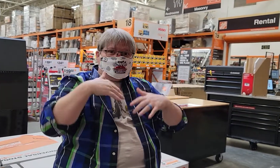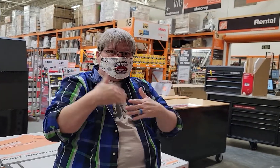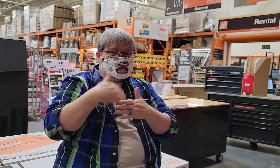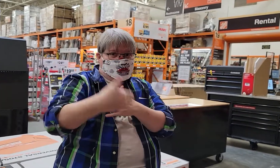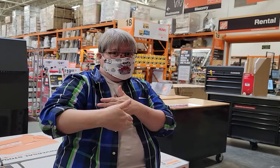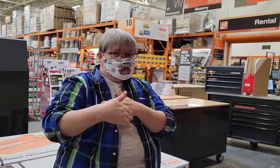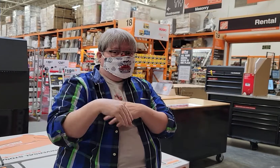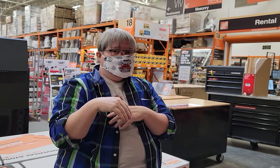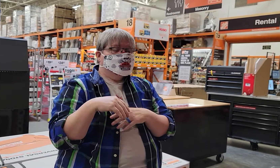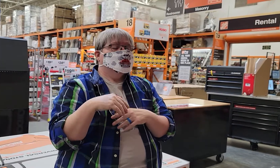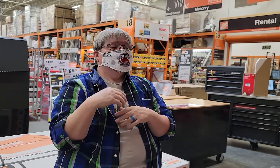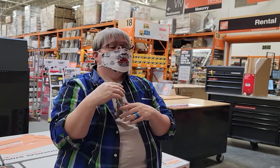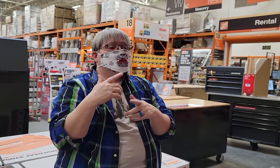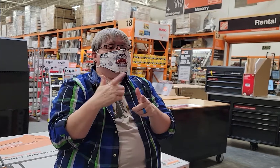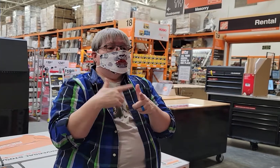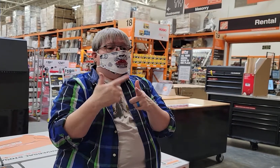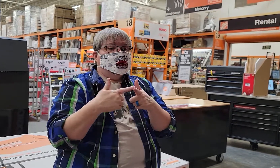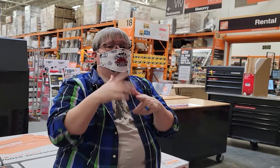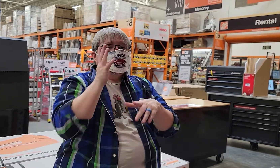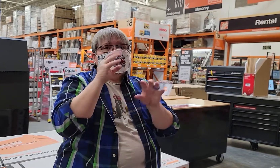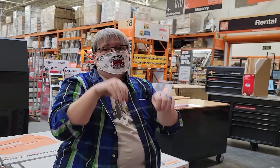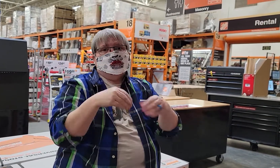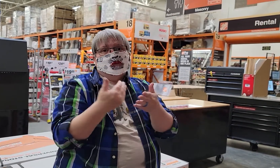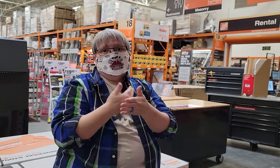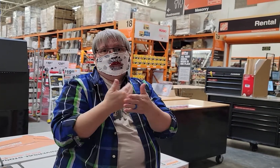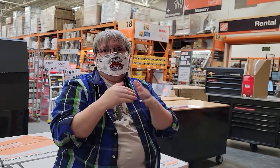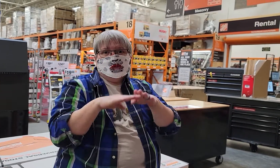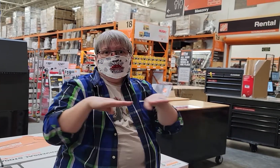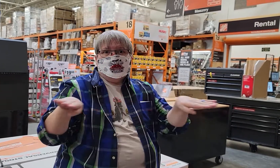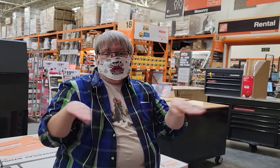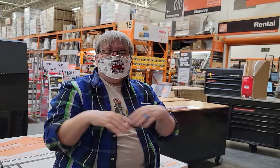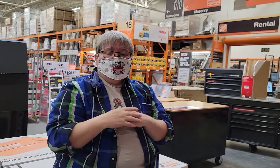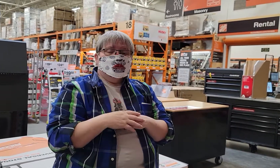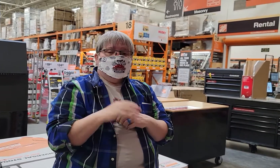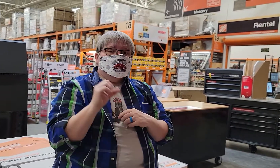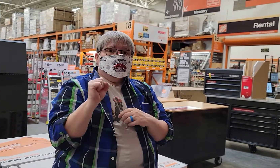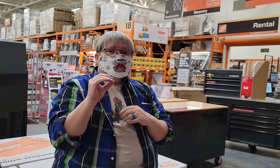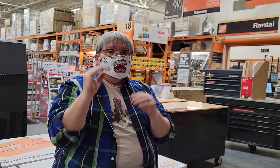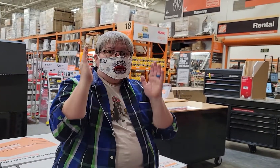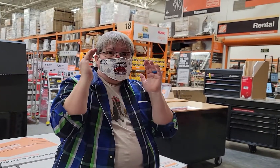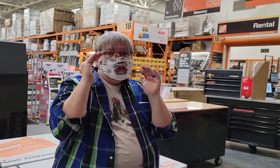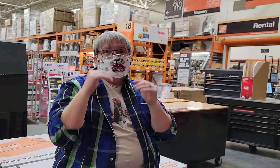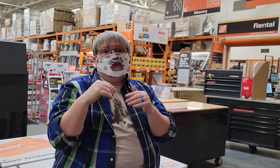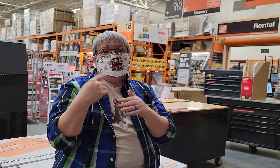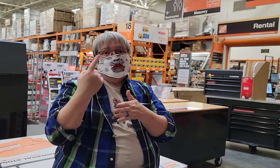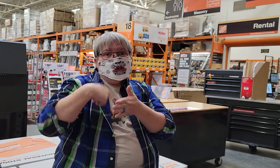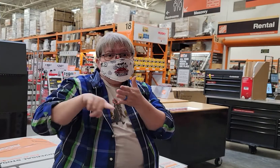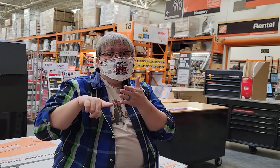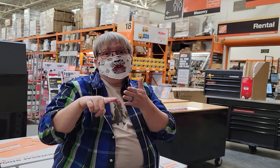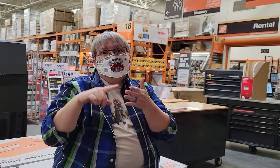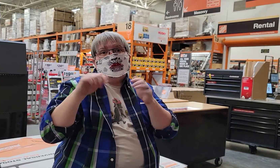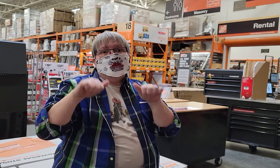ceiling and walls torn down, and then we can put the new floor in. So hopefully next week maybe we